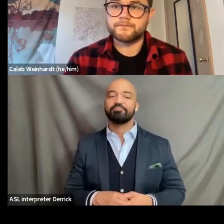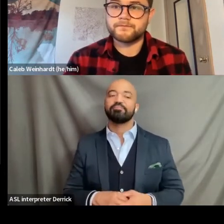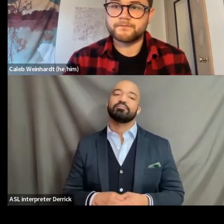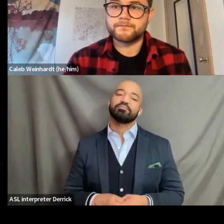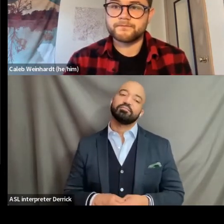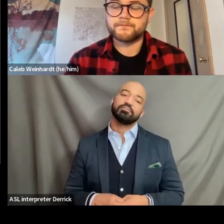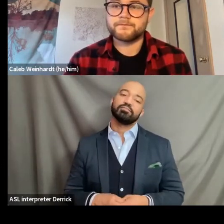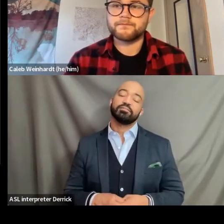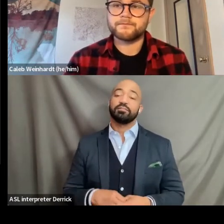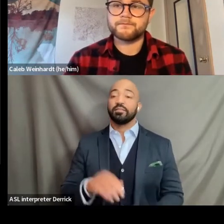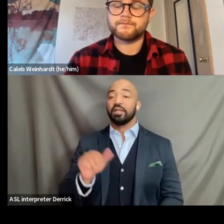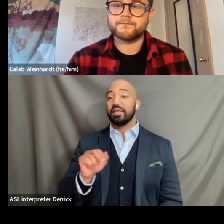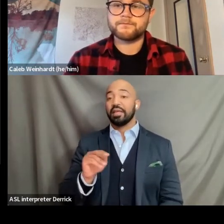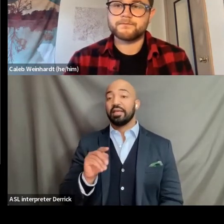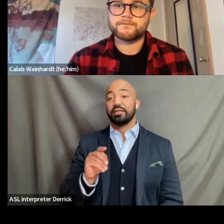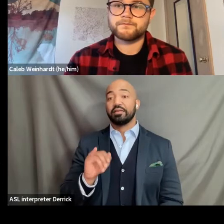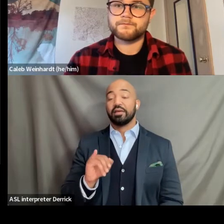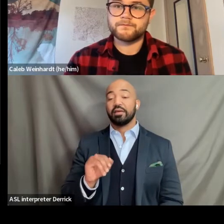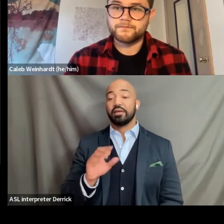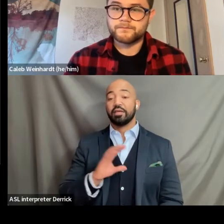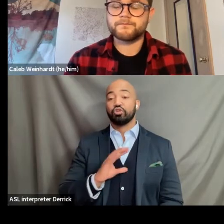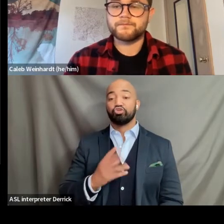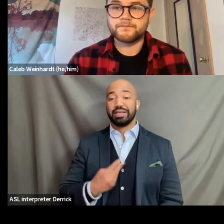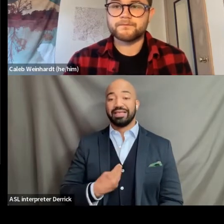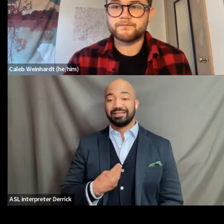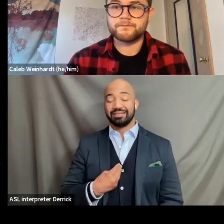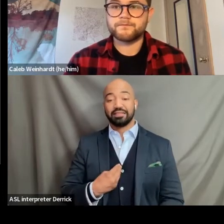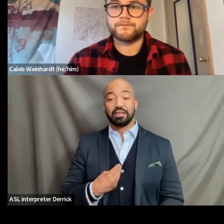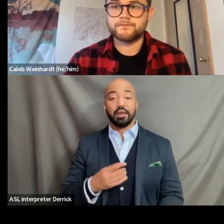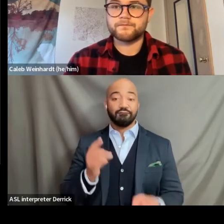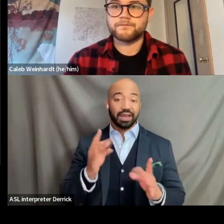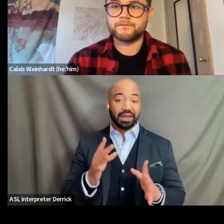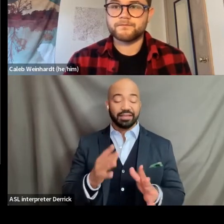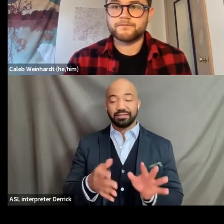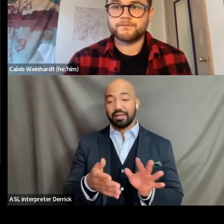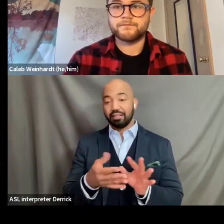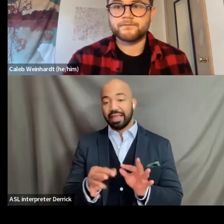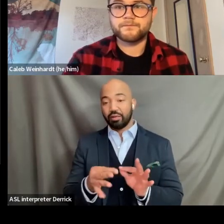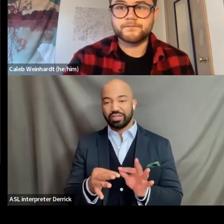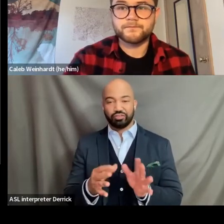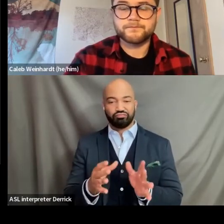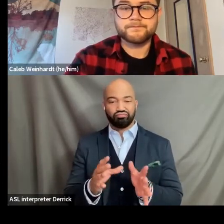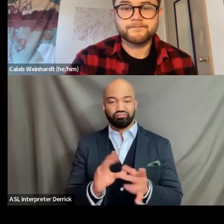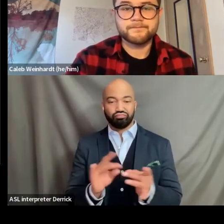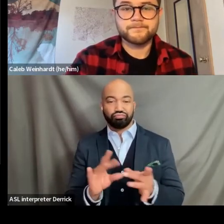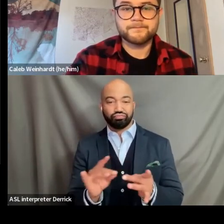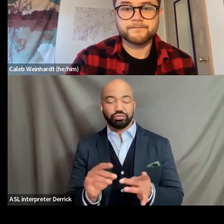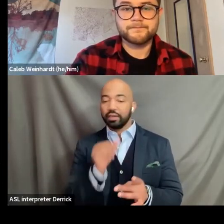anti-trans violence or language or comments are not just towards a trans person.